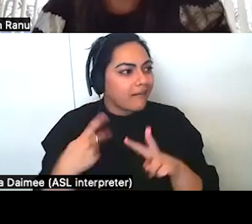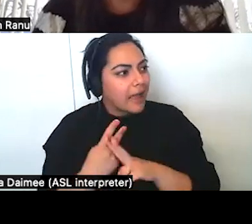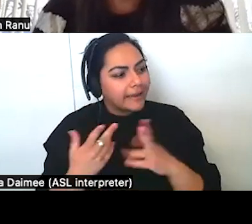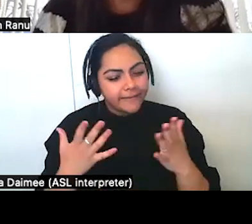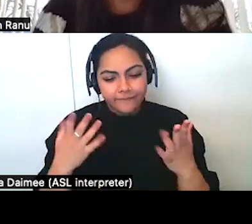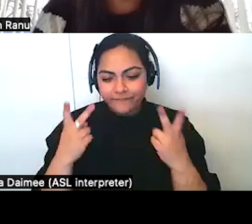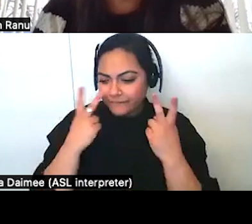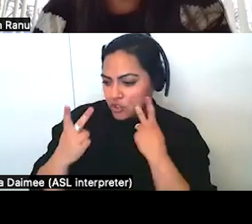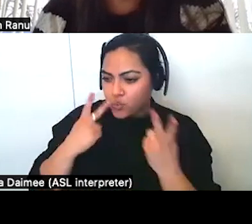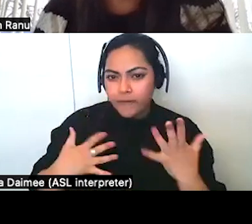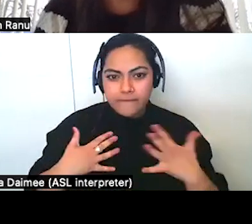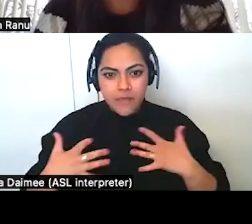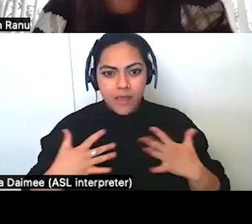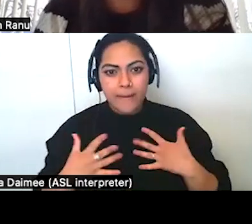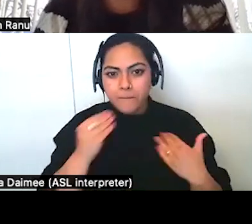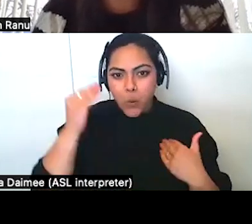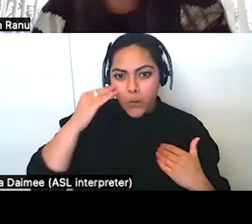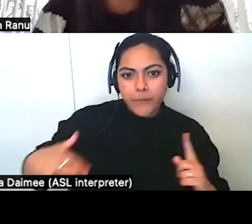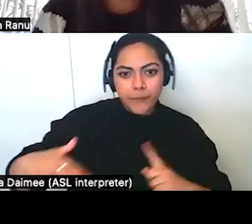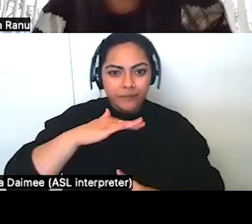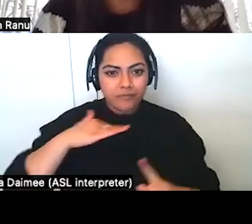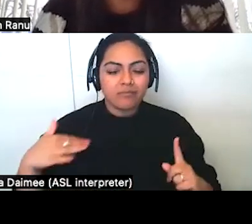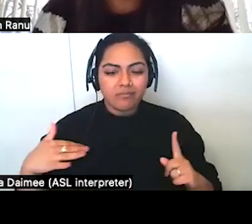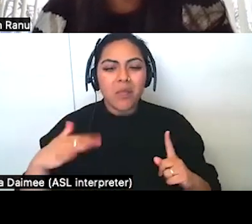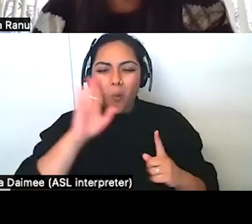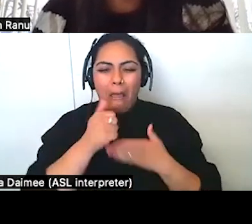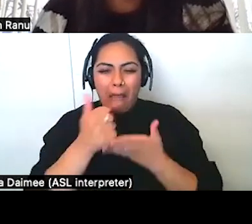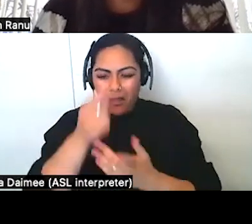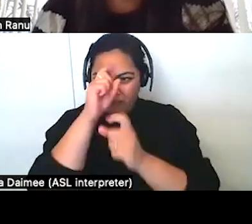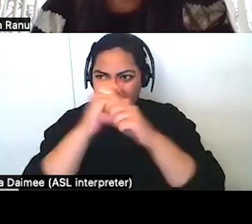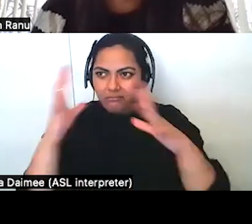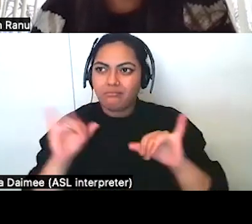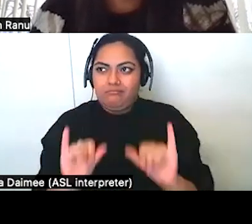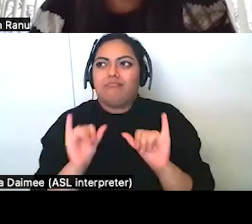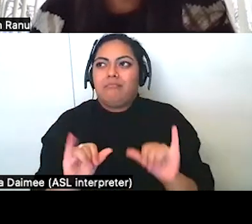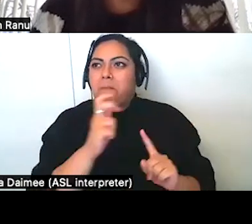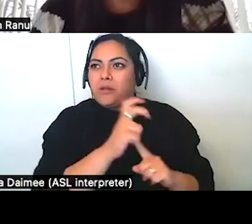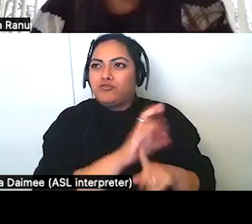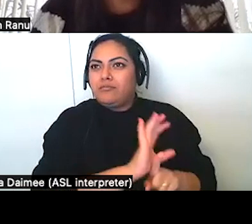discuss some of them, it'll hopefully give some clarity as to why the mushroom trend exists.